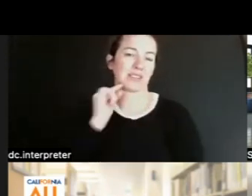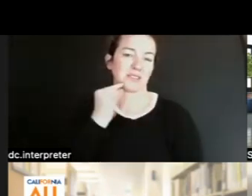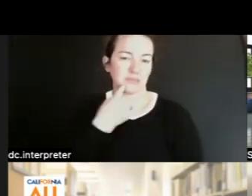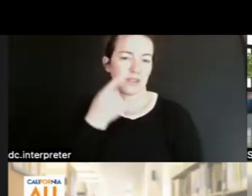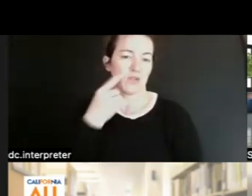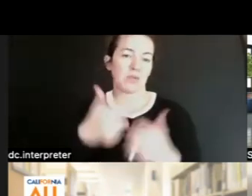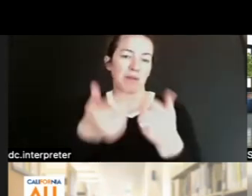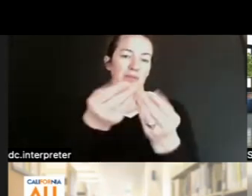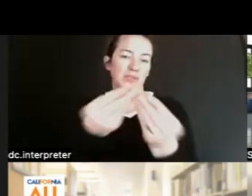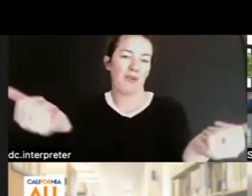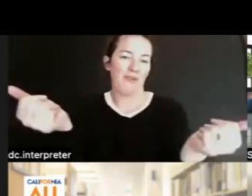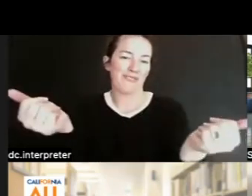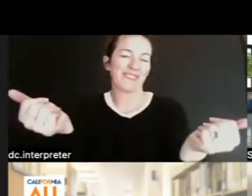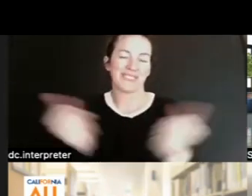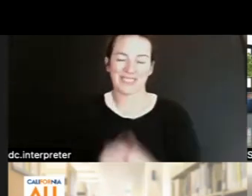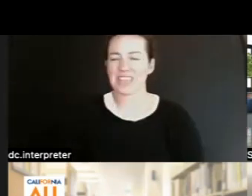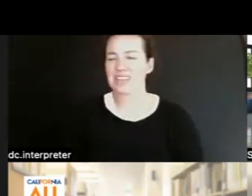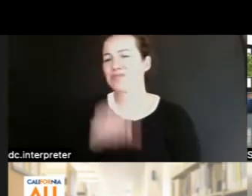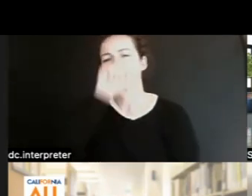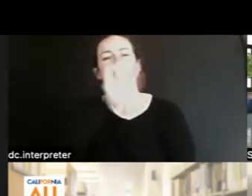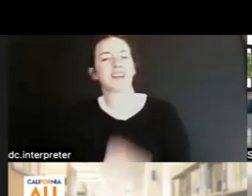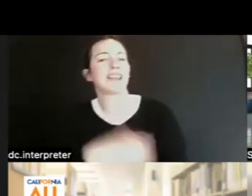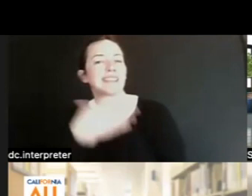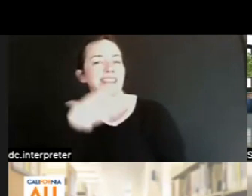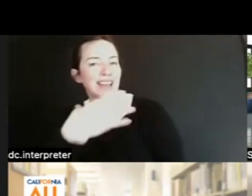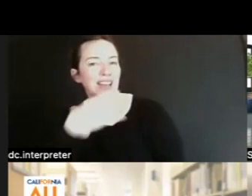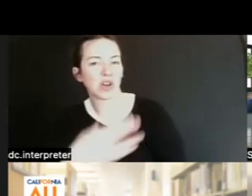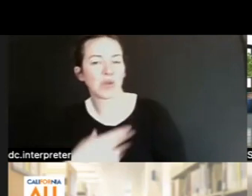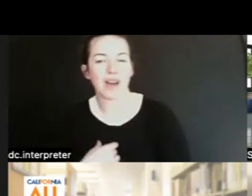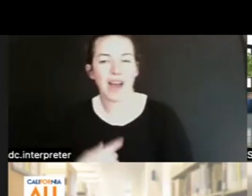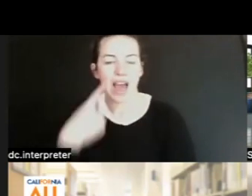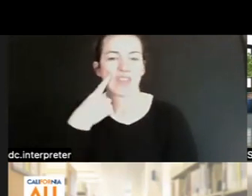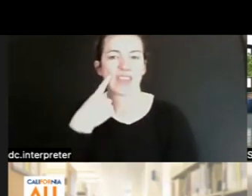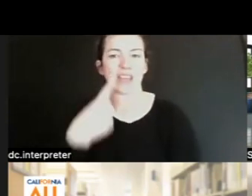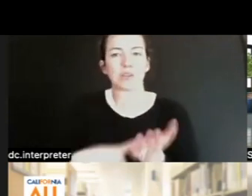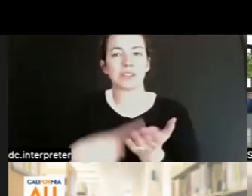things. I love it. Thank you so much. I I think I we talk a lot about silos, right.